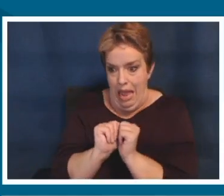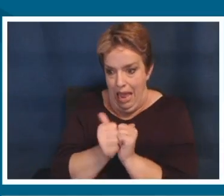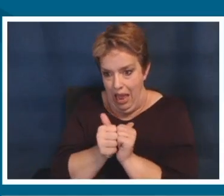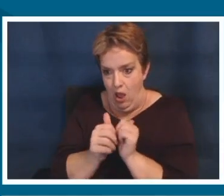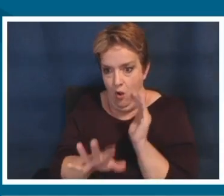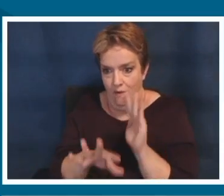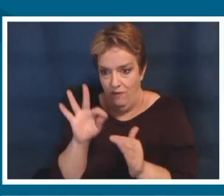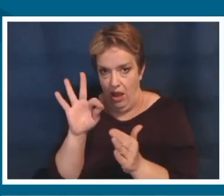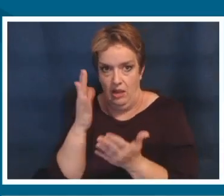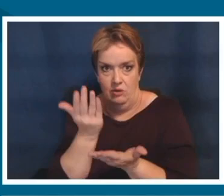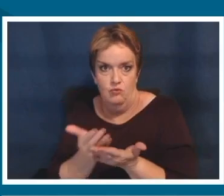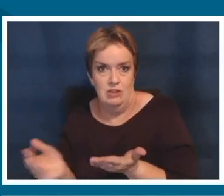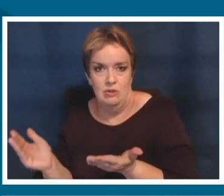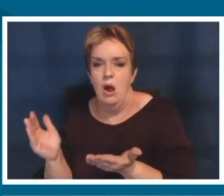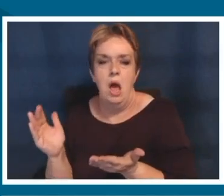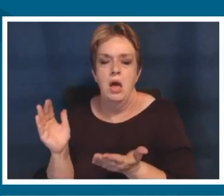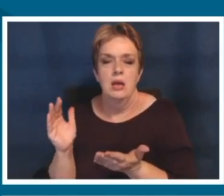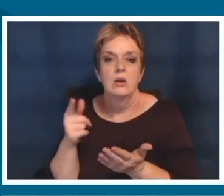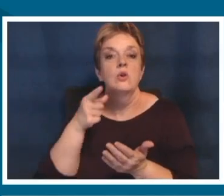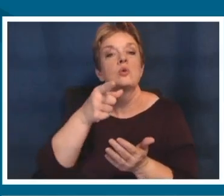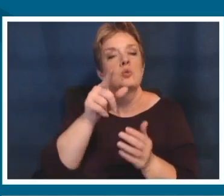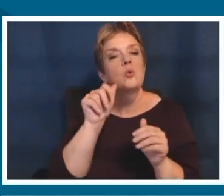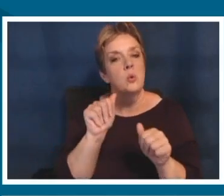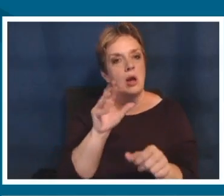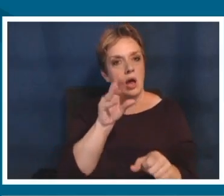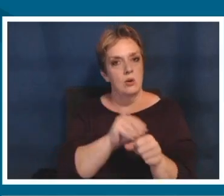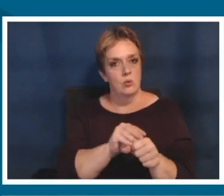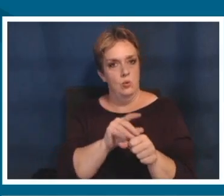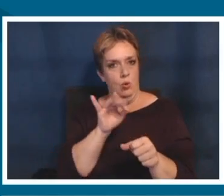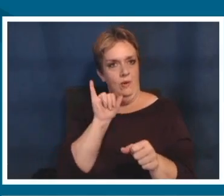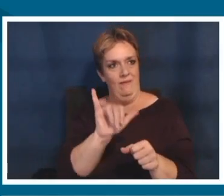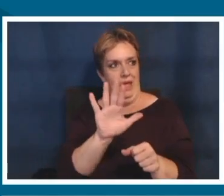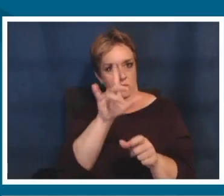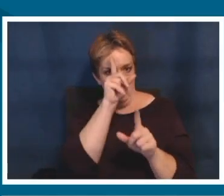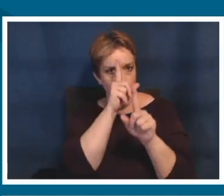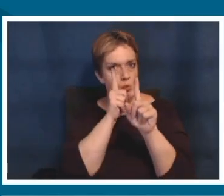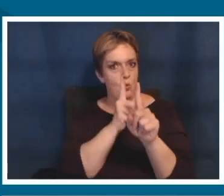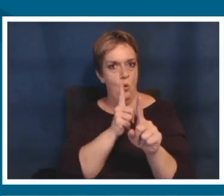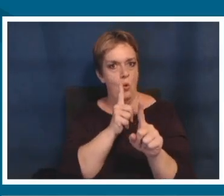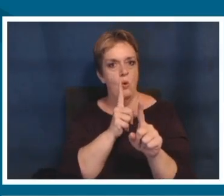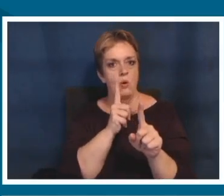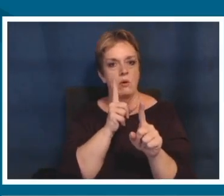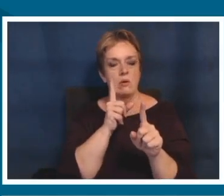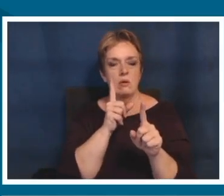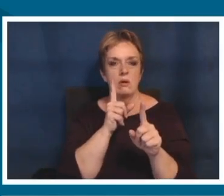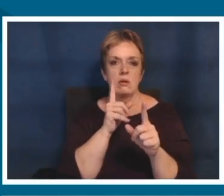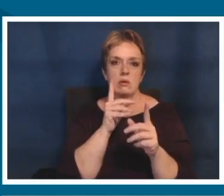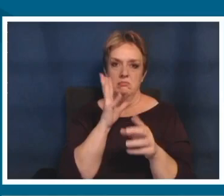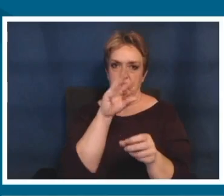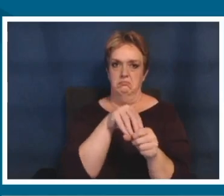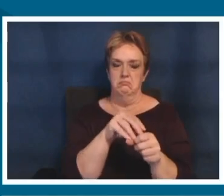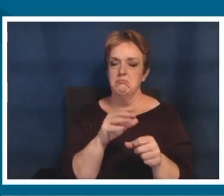teaching standard that's up to you and figuring out what is the skill that you're really focused on for your